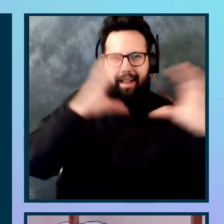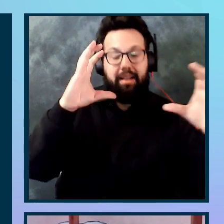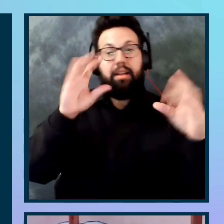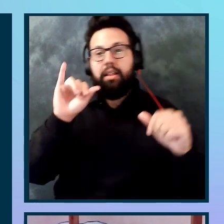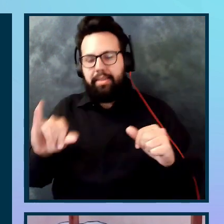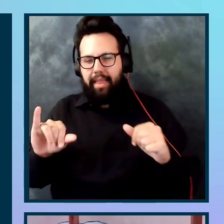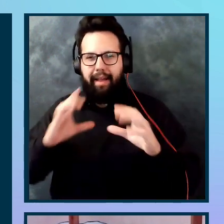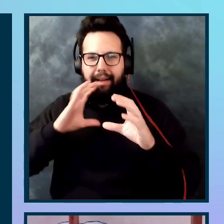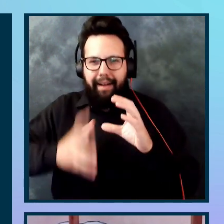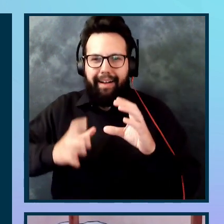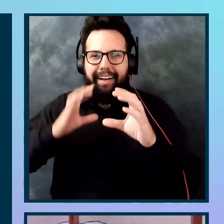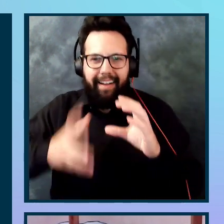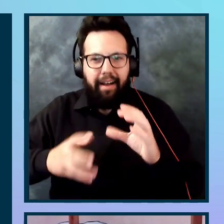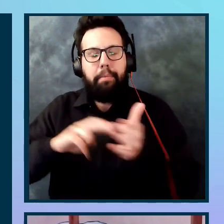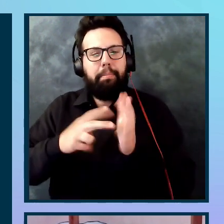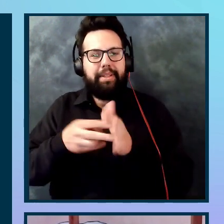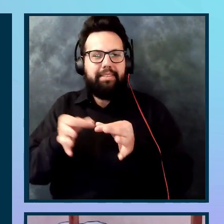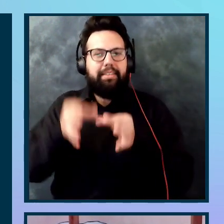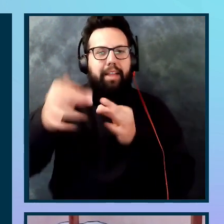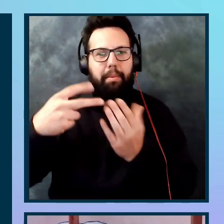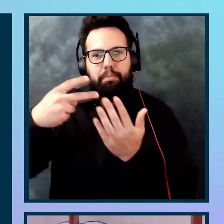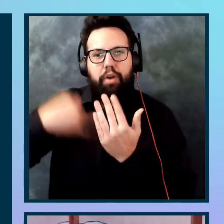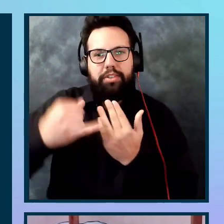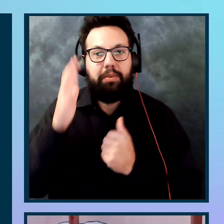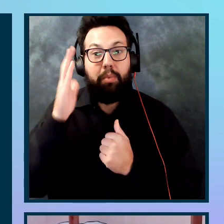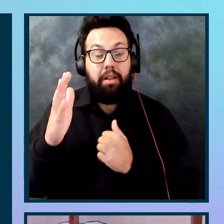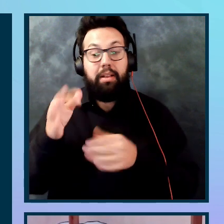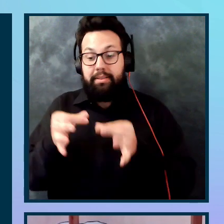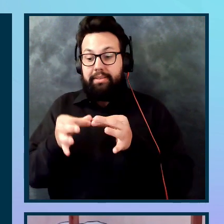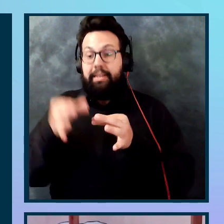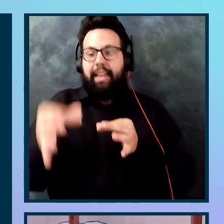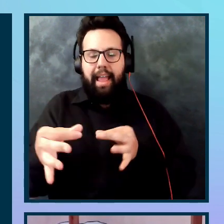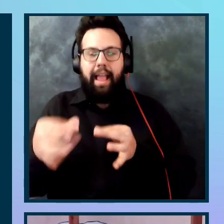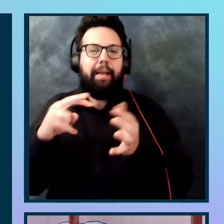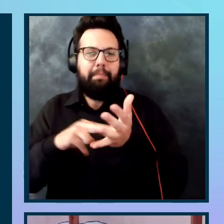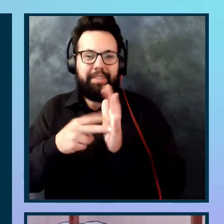and that leads to a higher cost, right? So that's the problem it tries to solve.